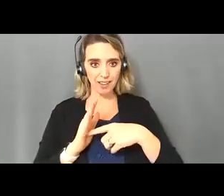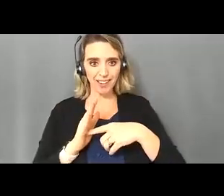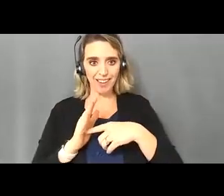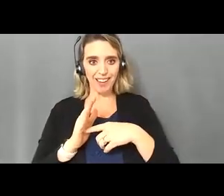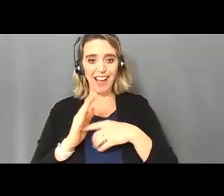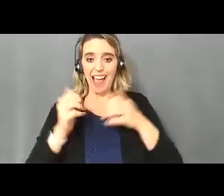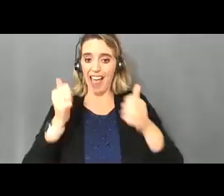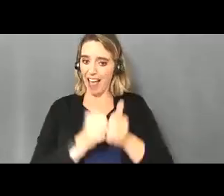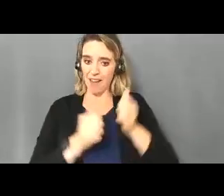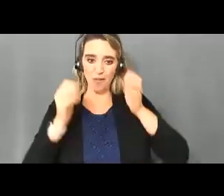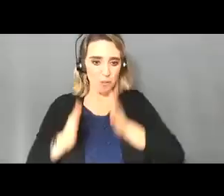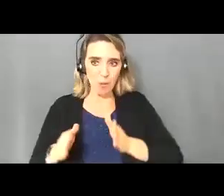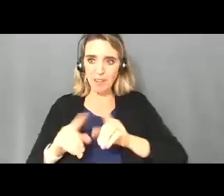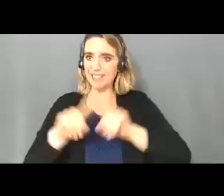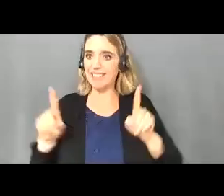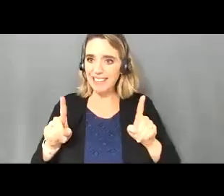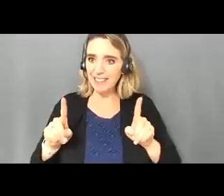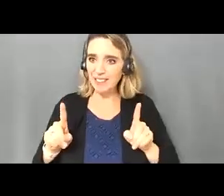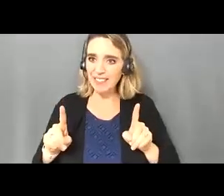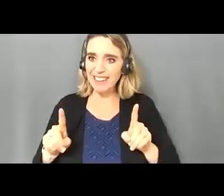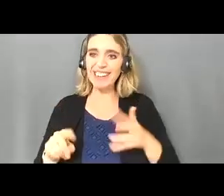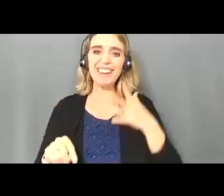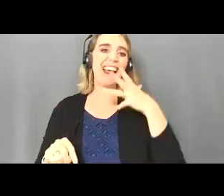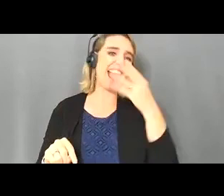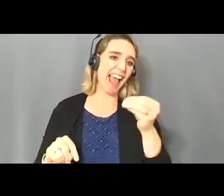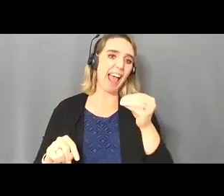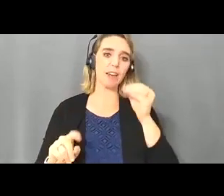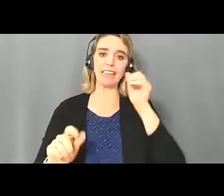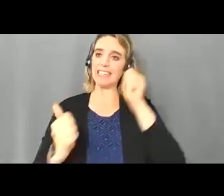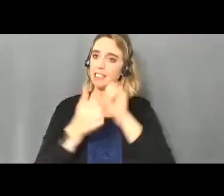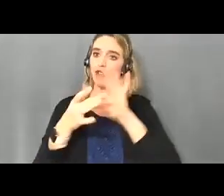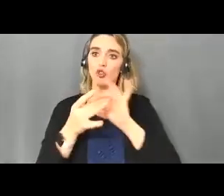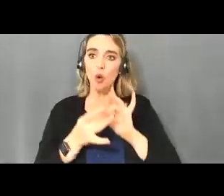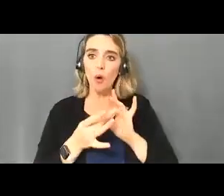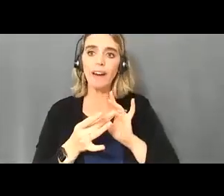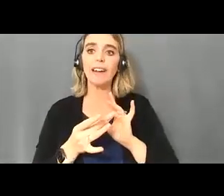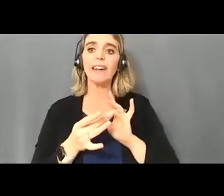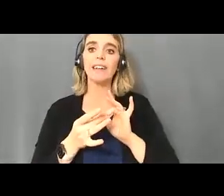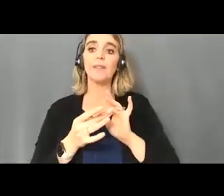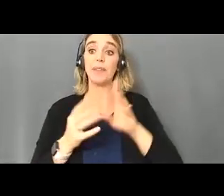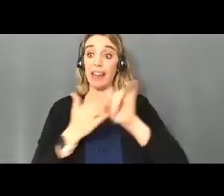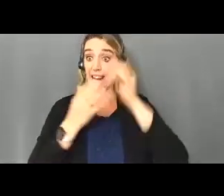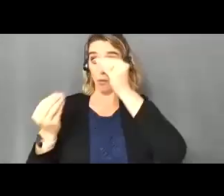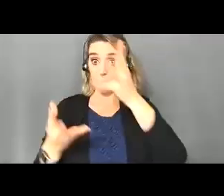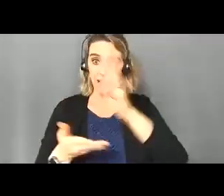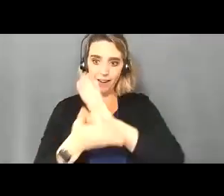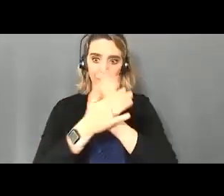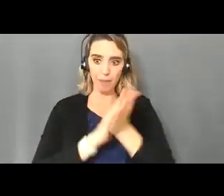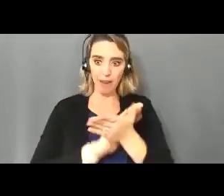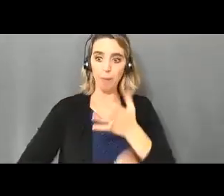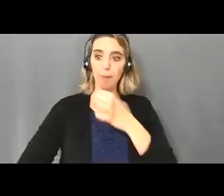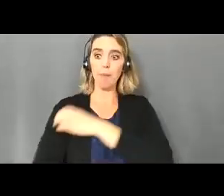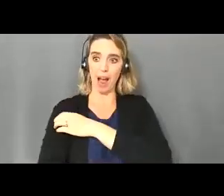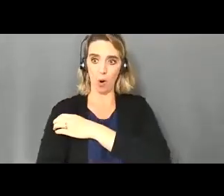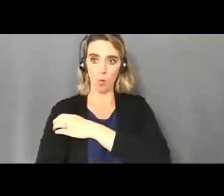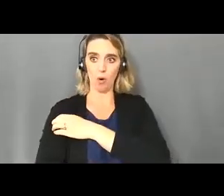and for Nancy through, information acting as power and being able to have meaningful conversations